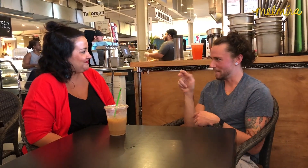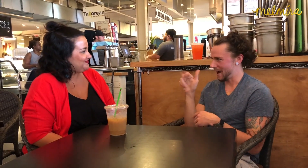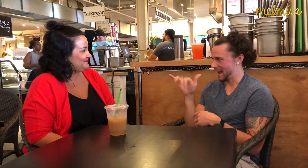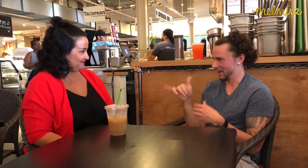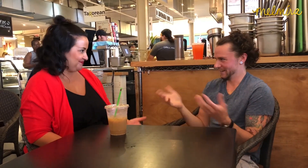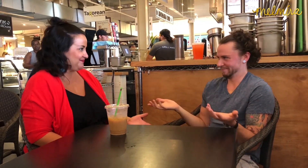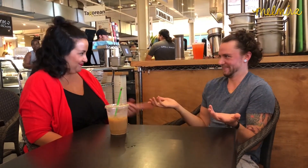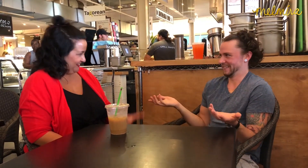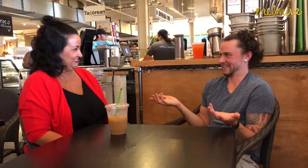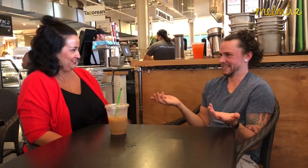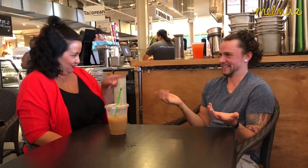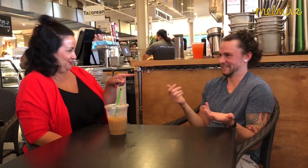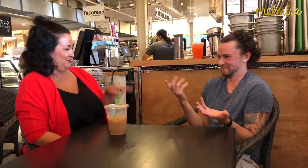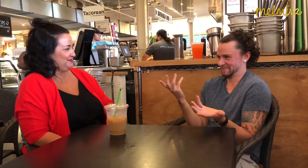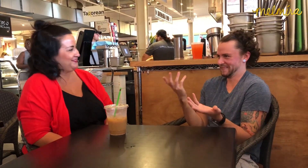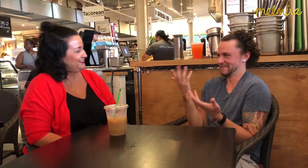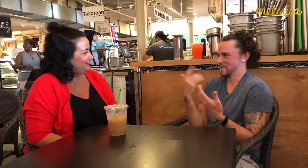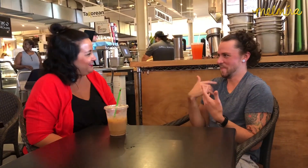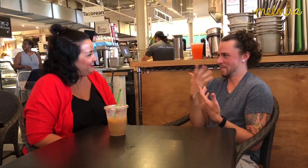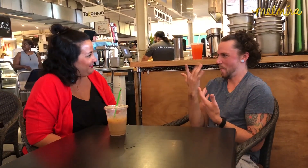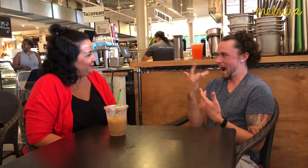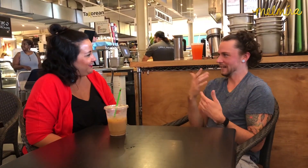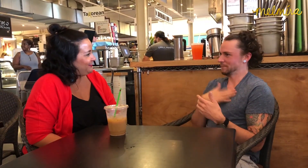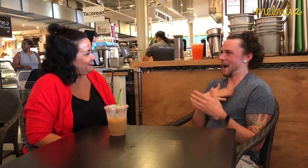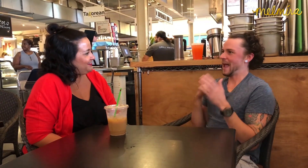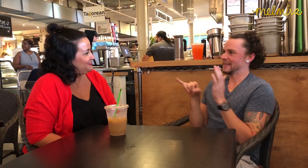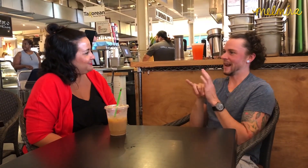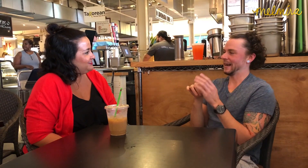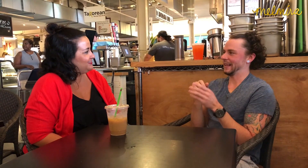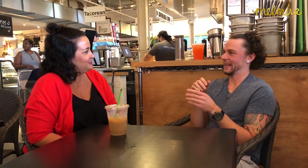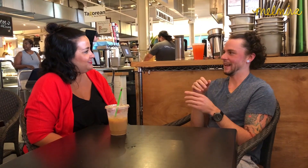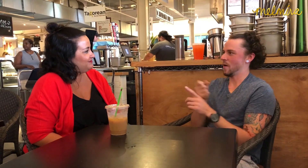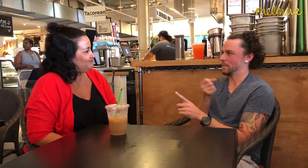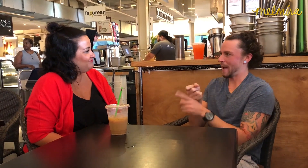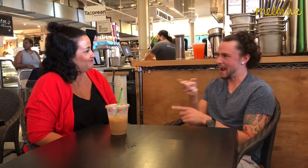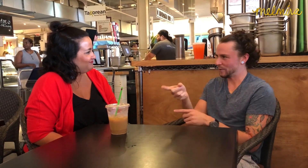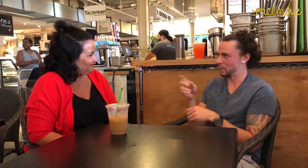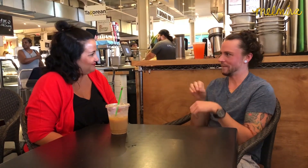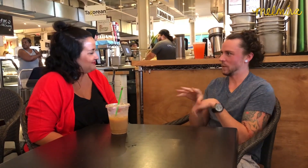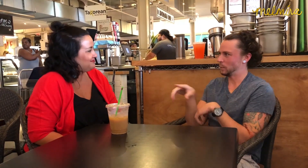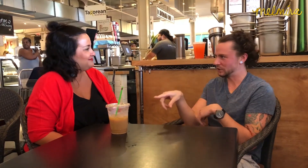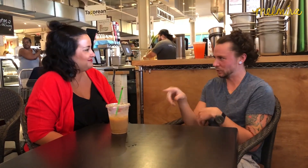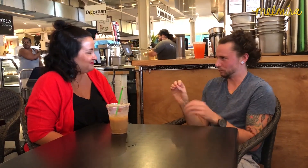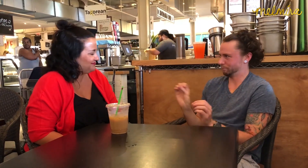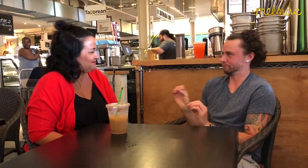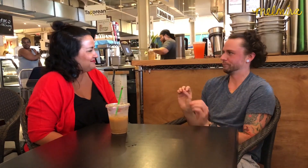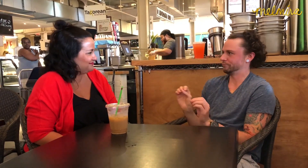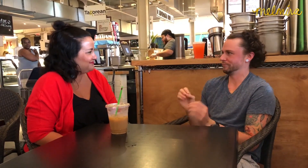I'm not forcing you to be a non-binary. Right, that's you! Why does my identity have to have an impact